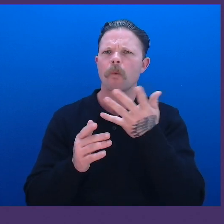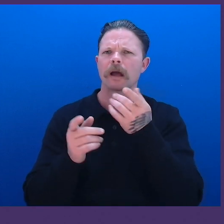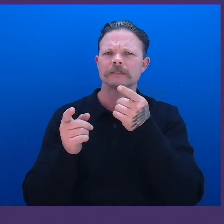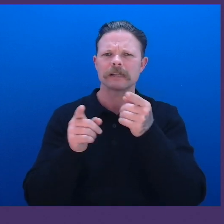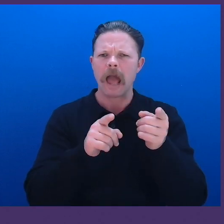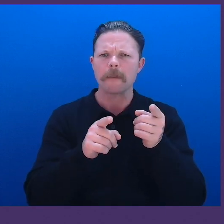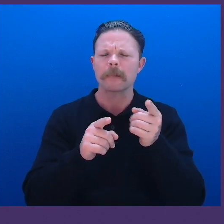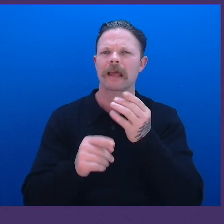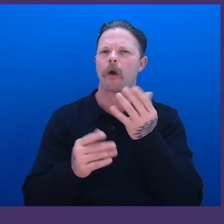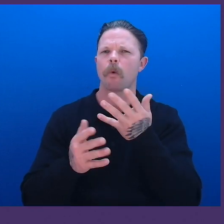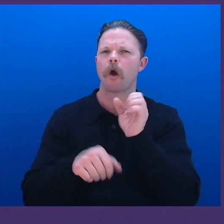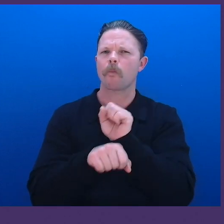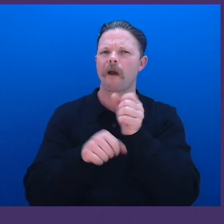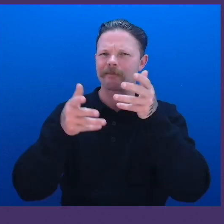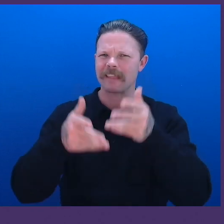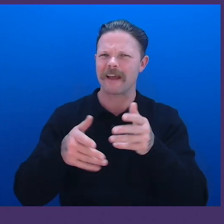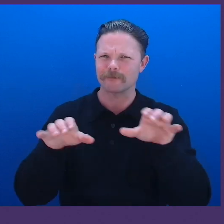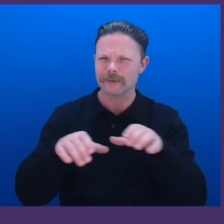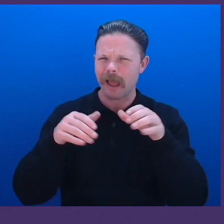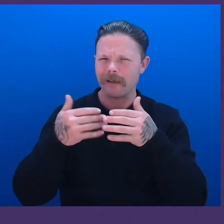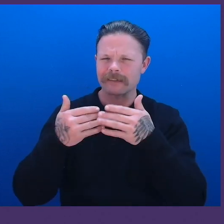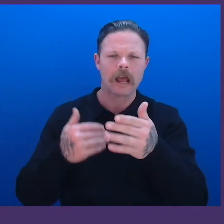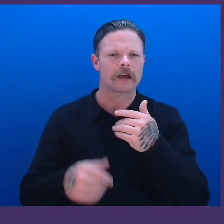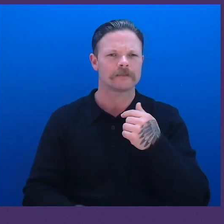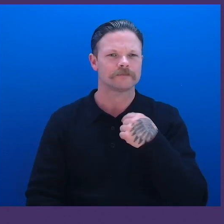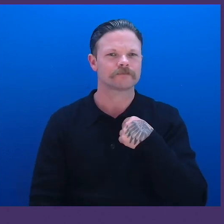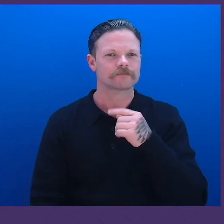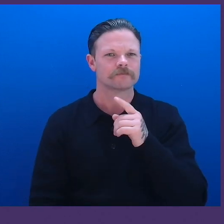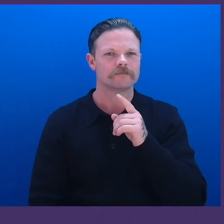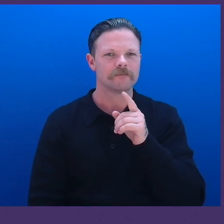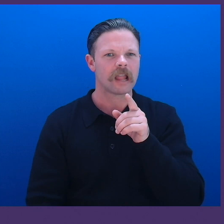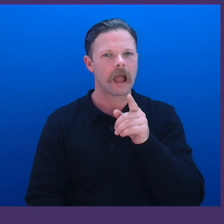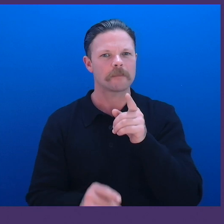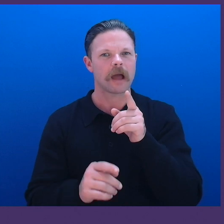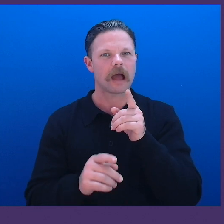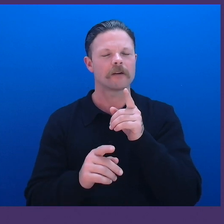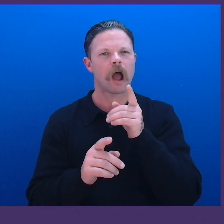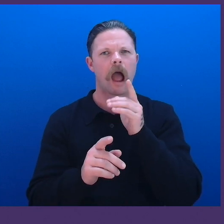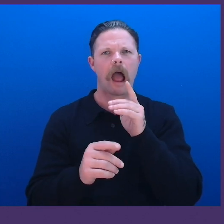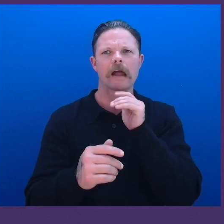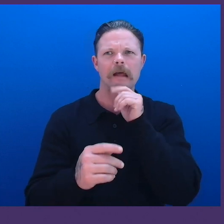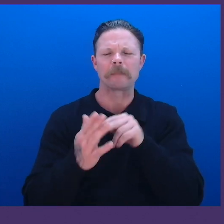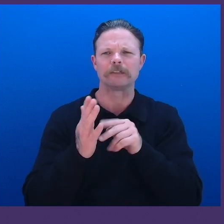I was particularly energized, Daniel, by your comment of like the to-do list.